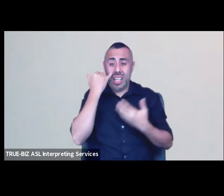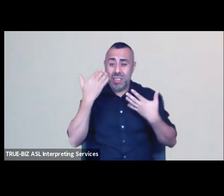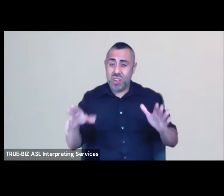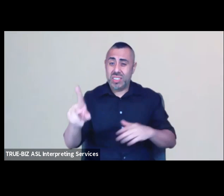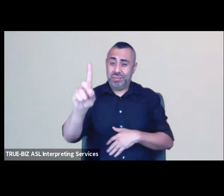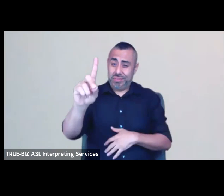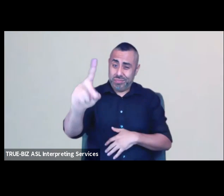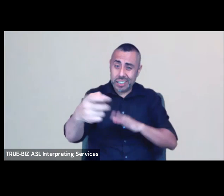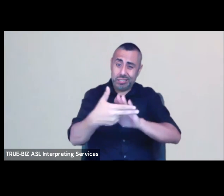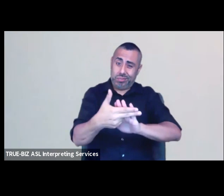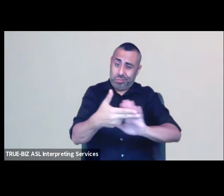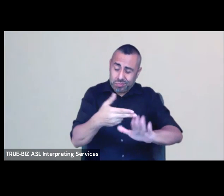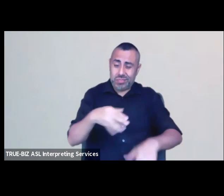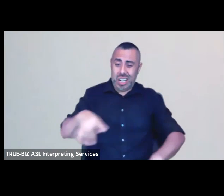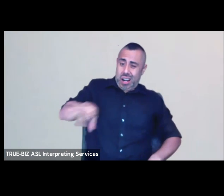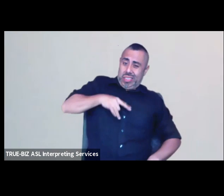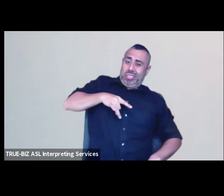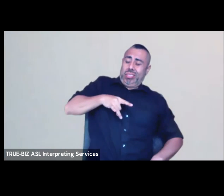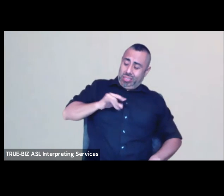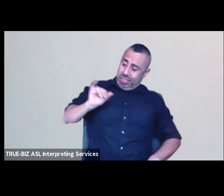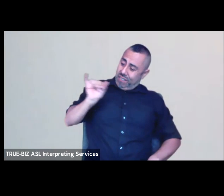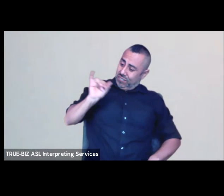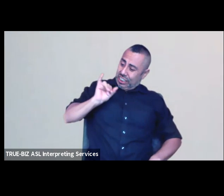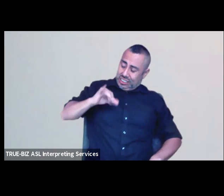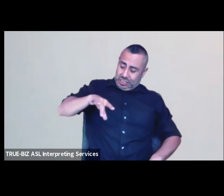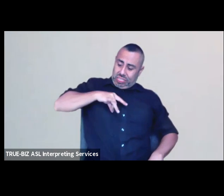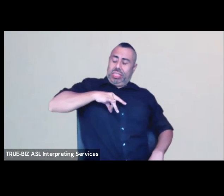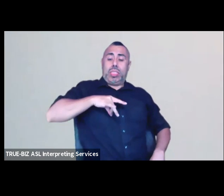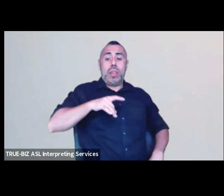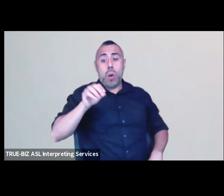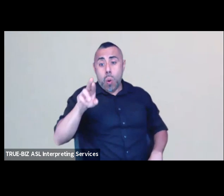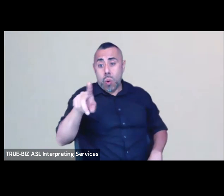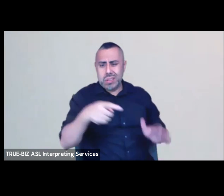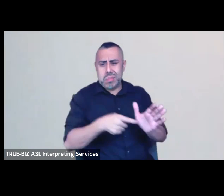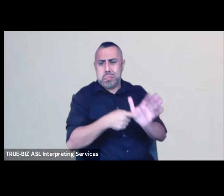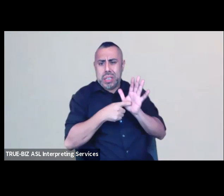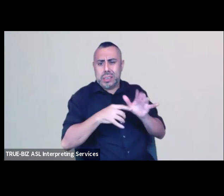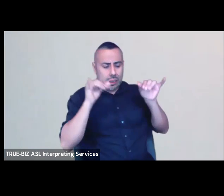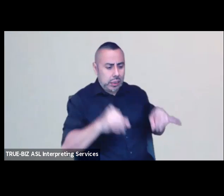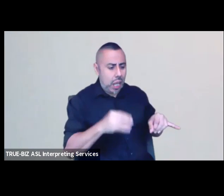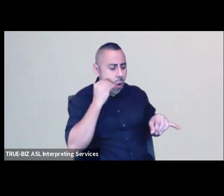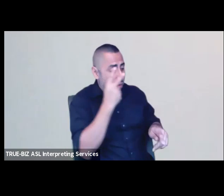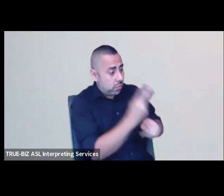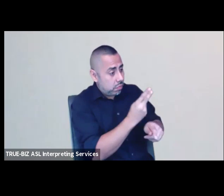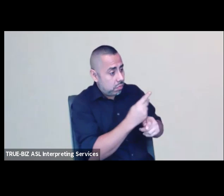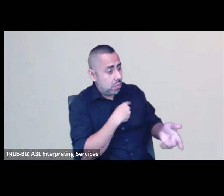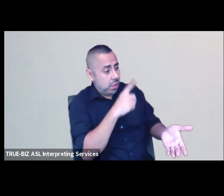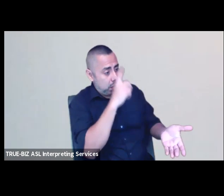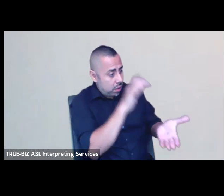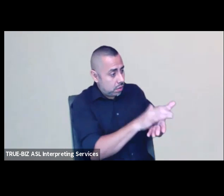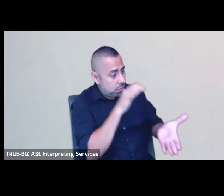or you have to stay home to take care of a spouse, a parent or a child who has it